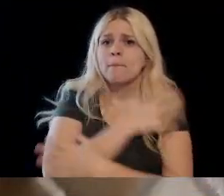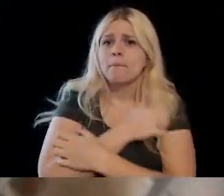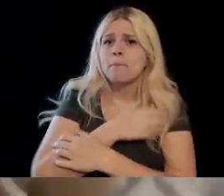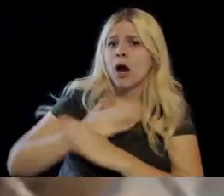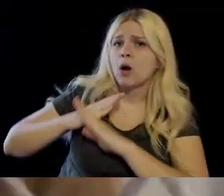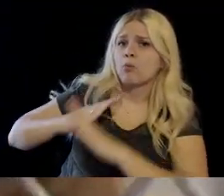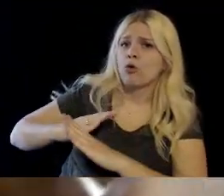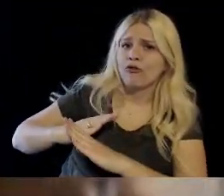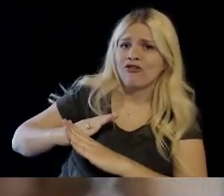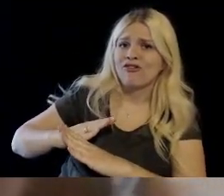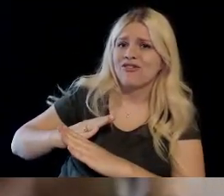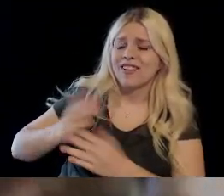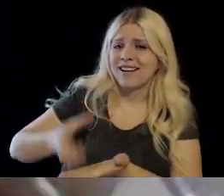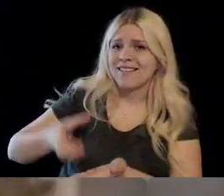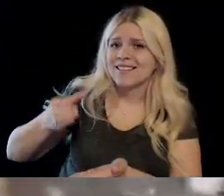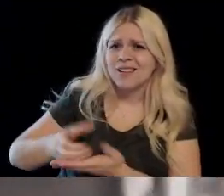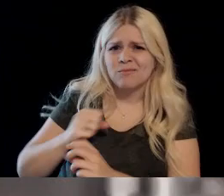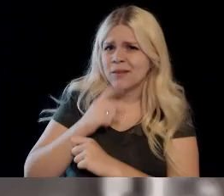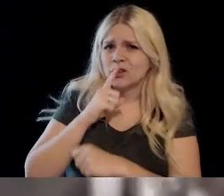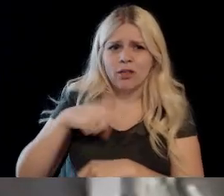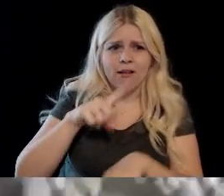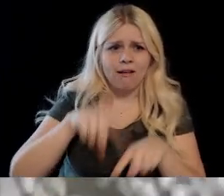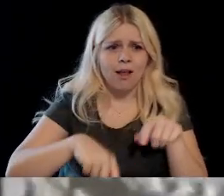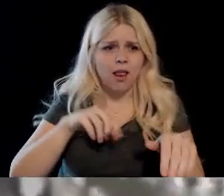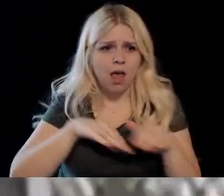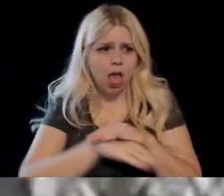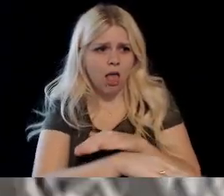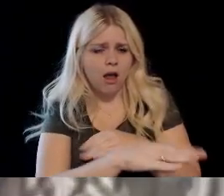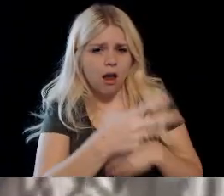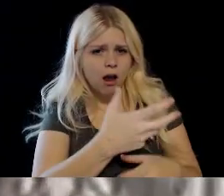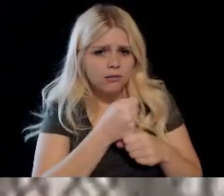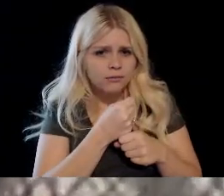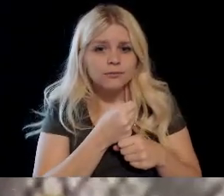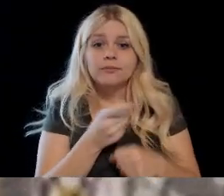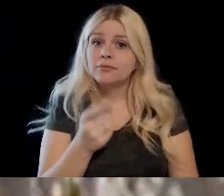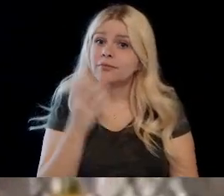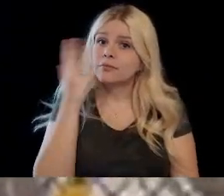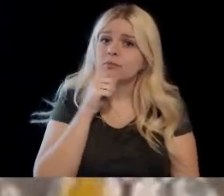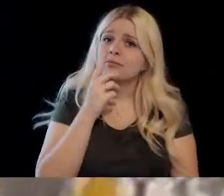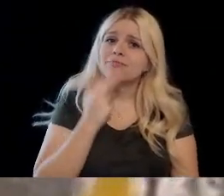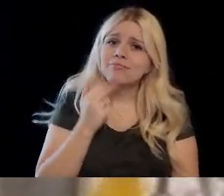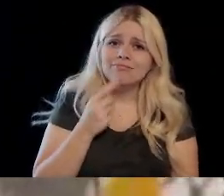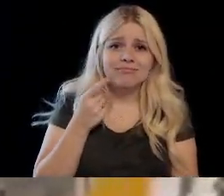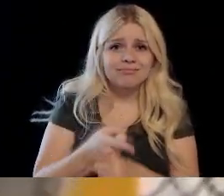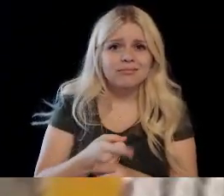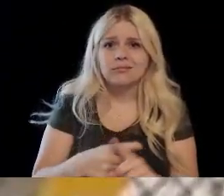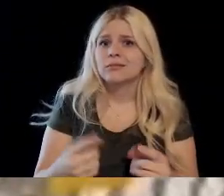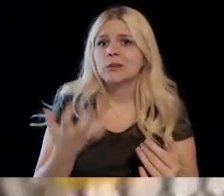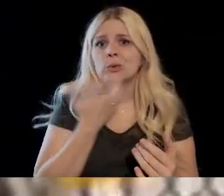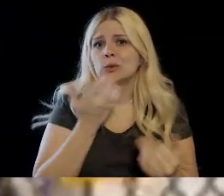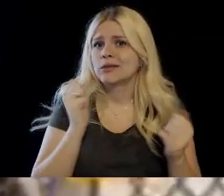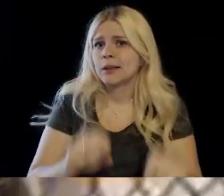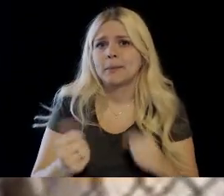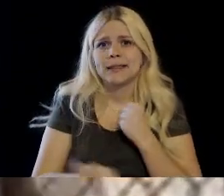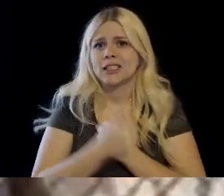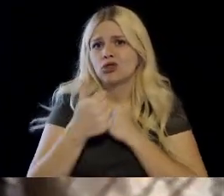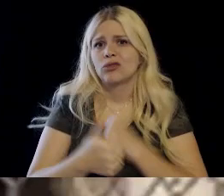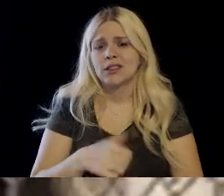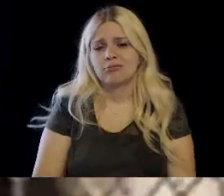know, all that good stuff. Because she looks adorable right here, but my goodness. Joanne: All done. Erica: Look at that. Joanne: Okay.